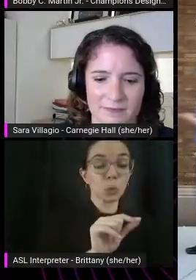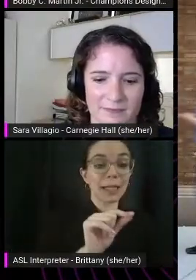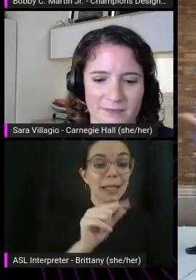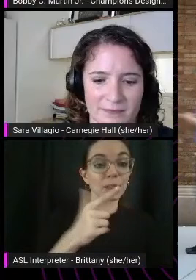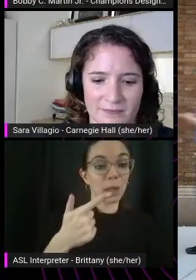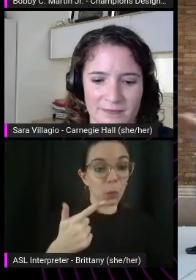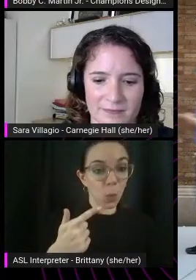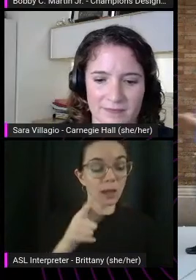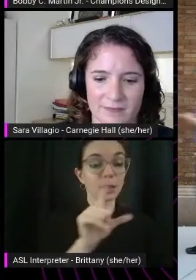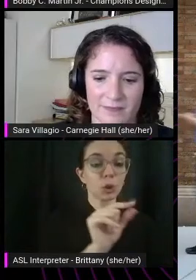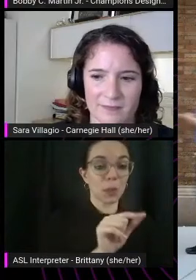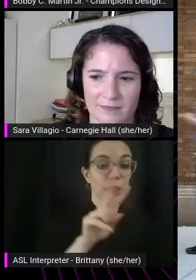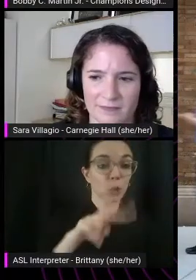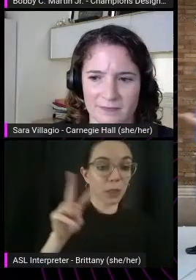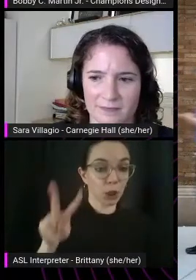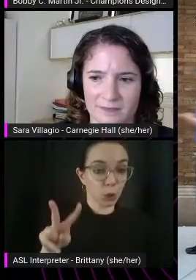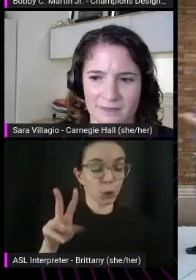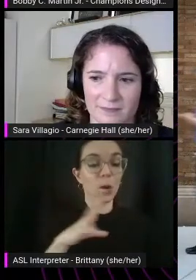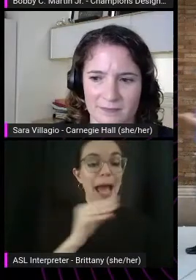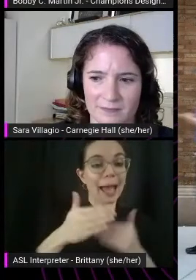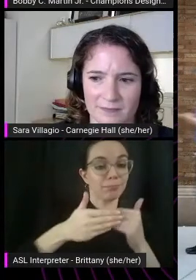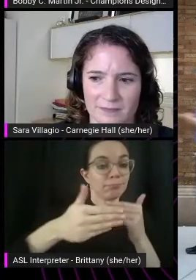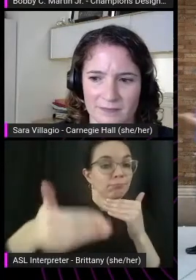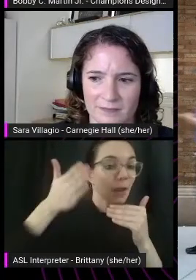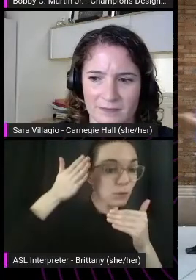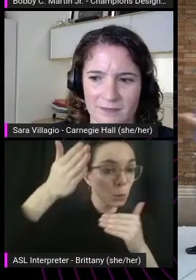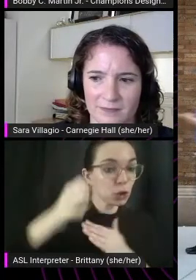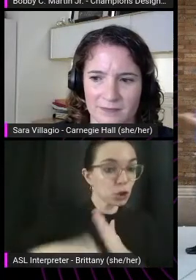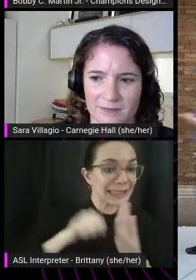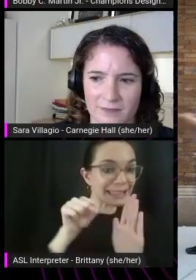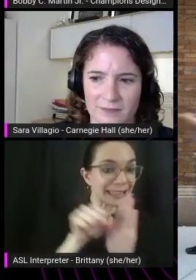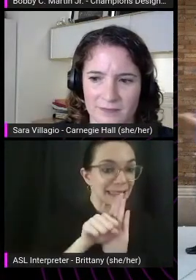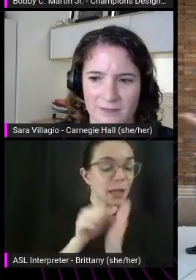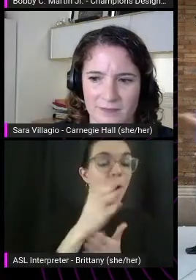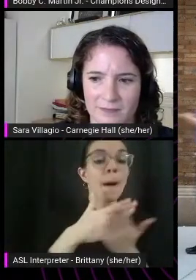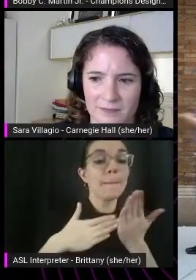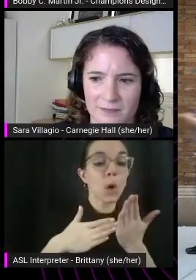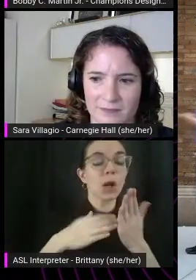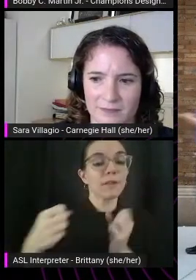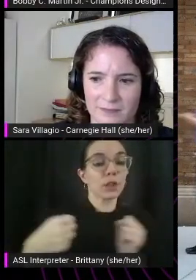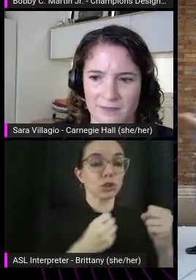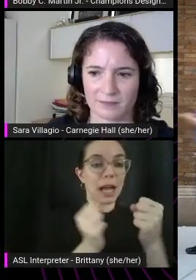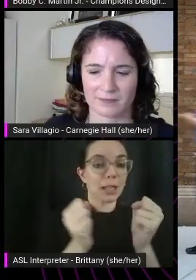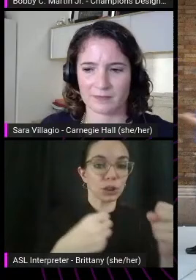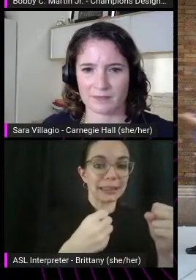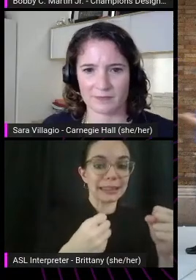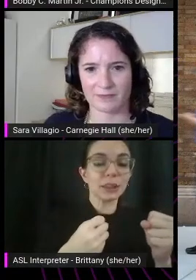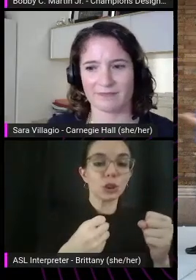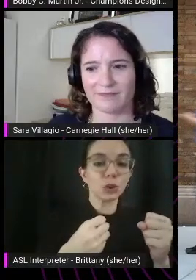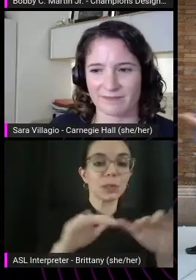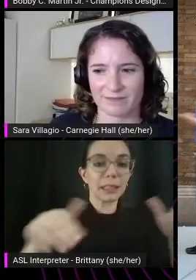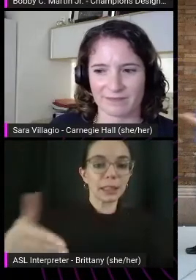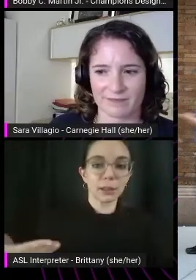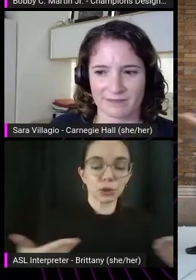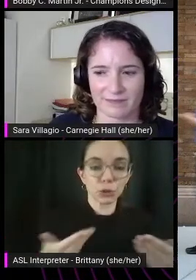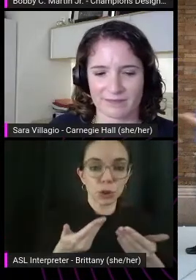and for upcoming seasons, the part of the strategy is to introduce a C's color for the season related material.